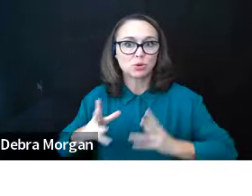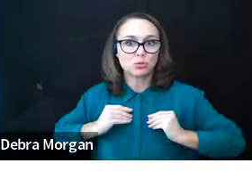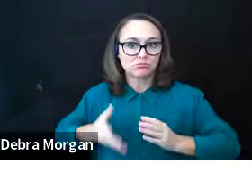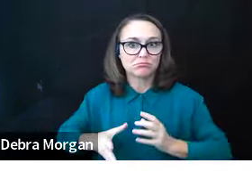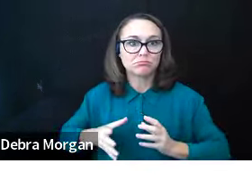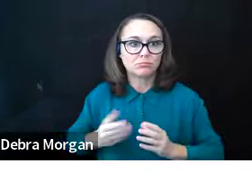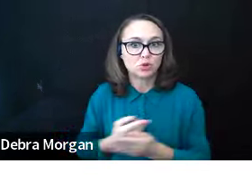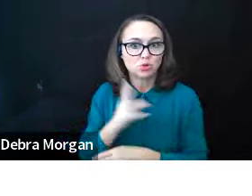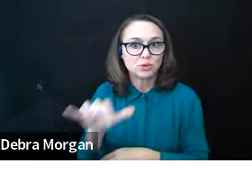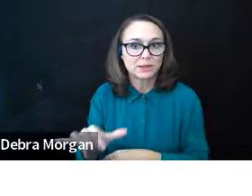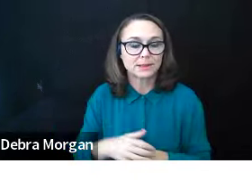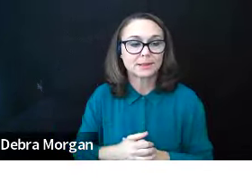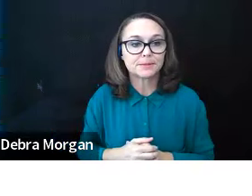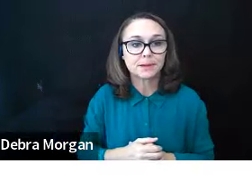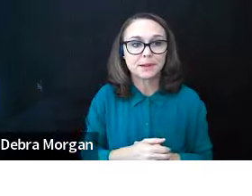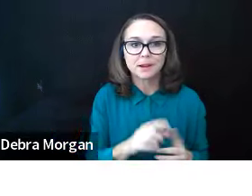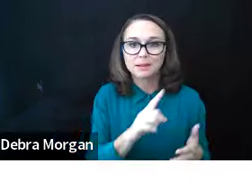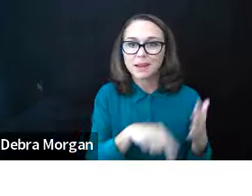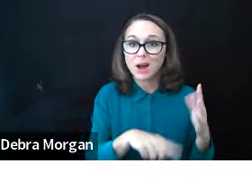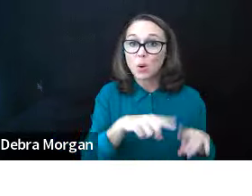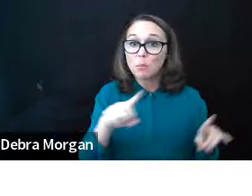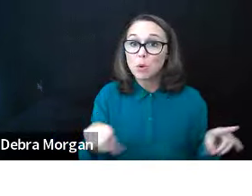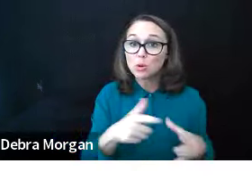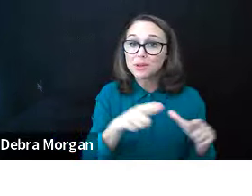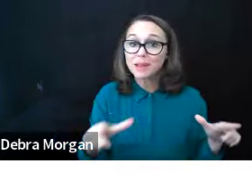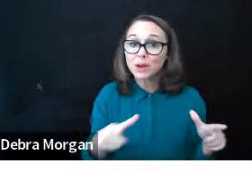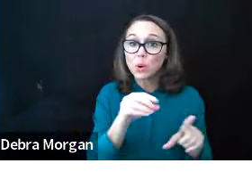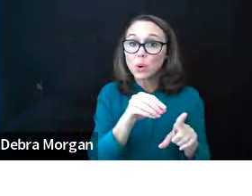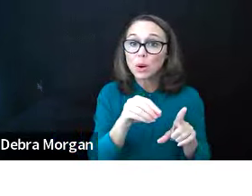here on this slide, our multilingual public awareness campaign, which you can see an image